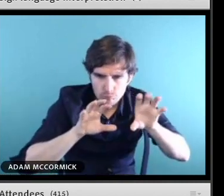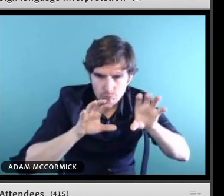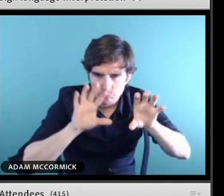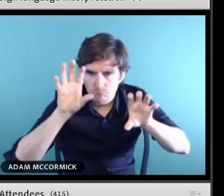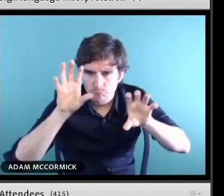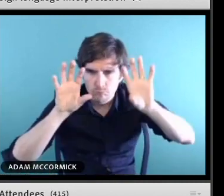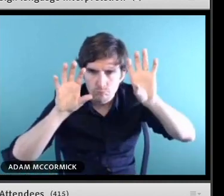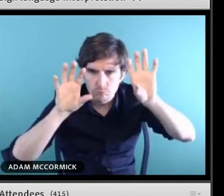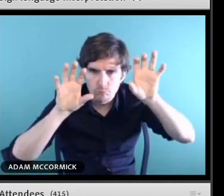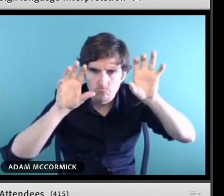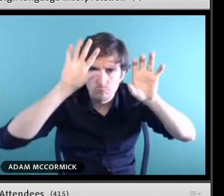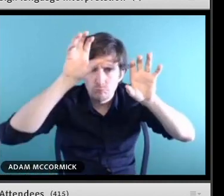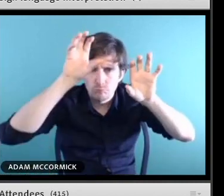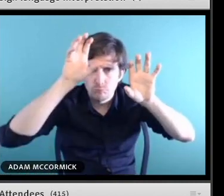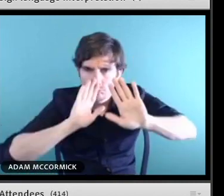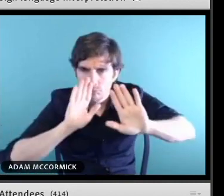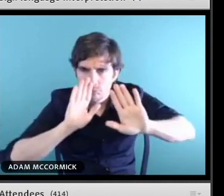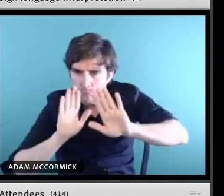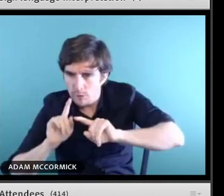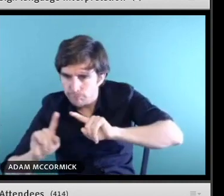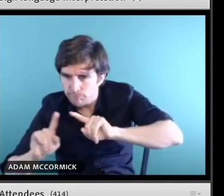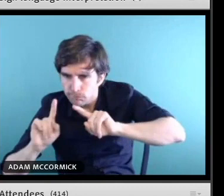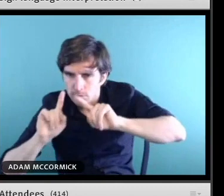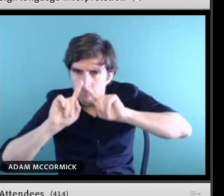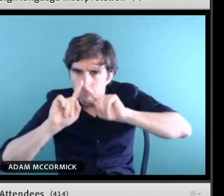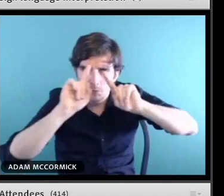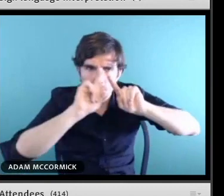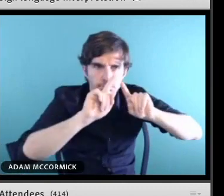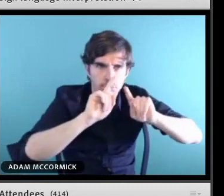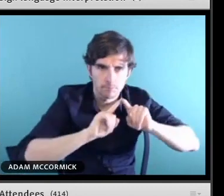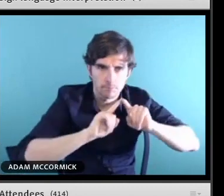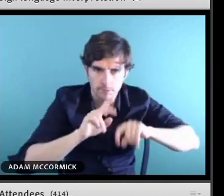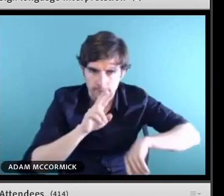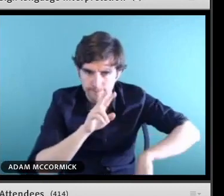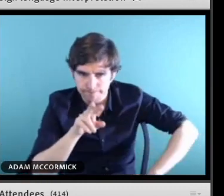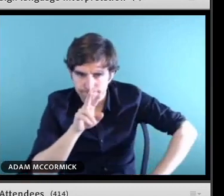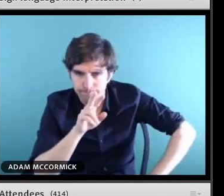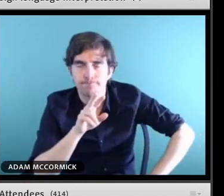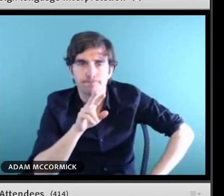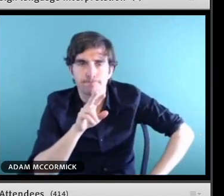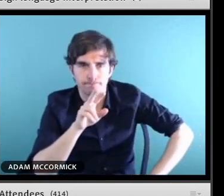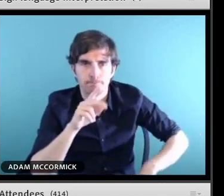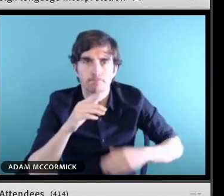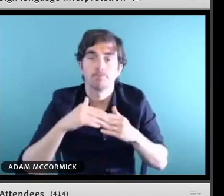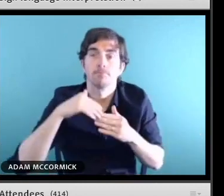during the second week of March 2020. So the objective is ministry of education